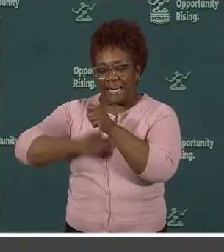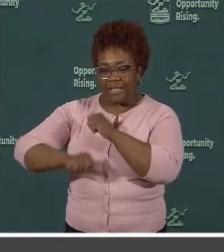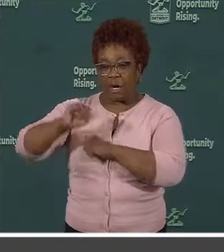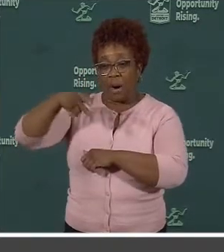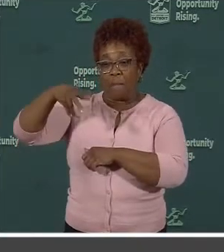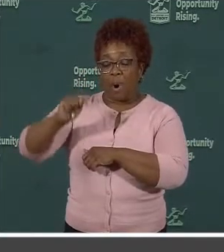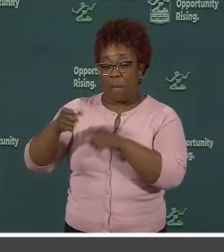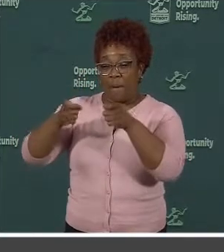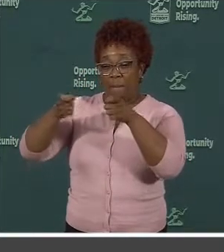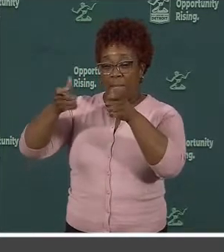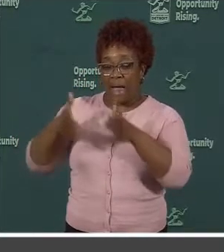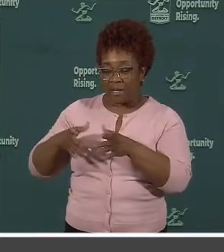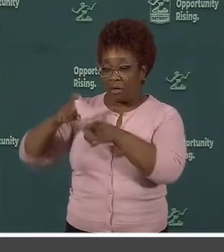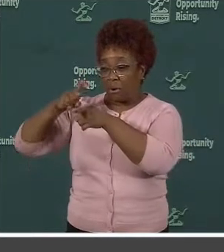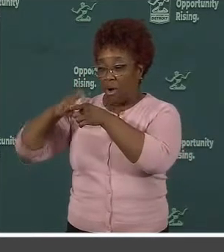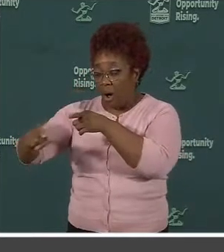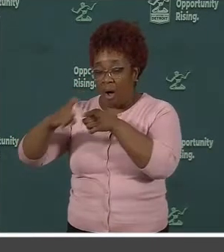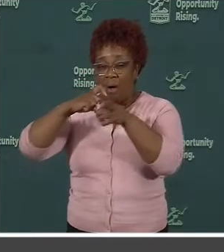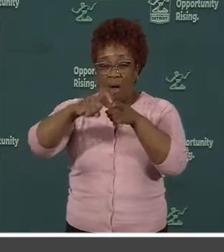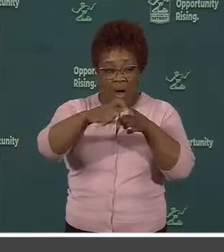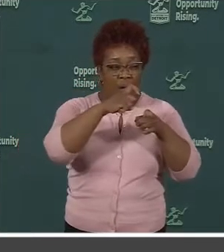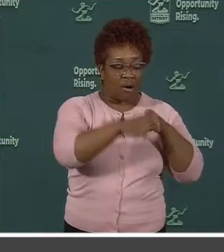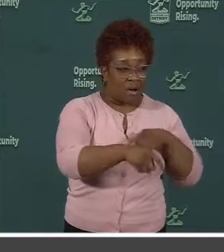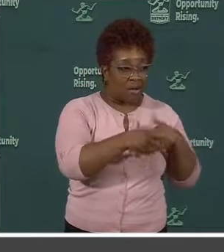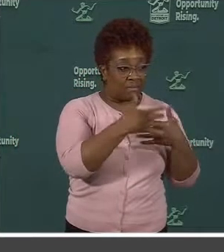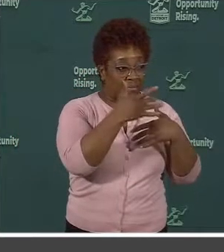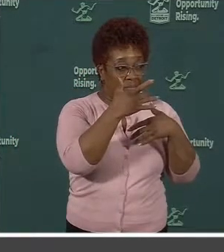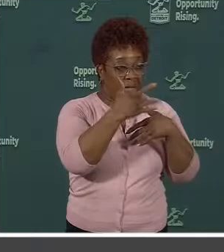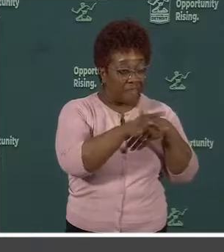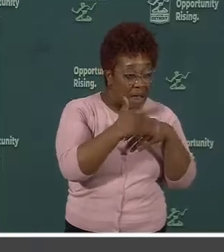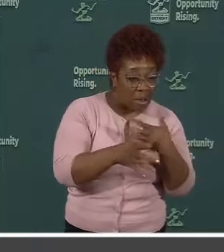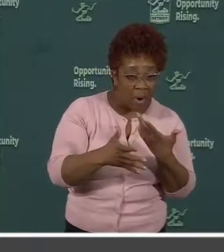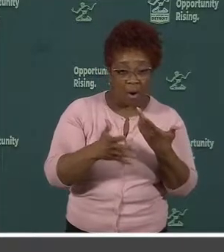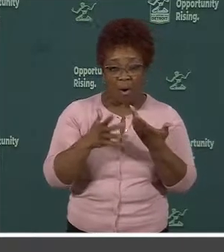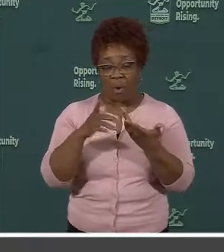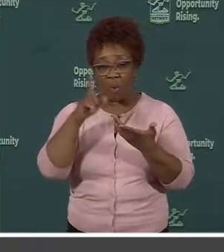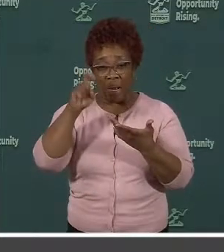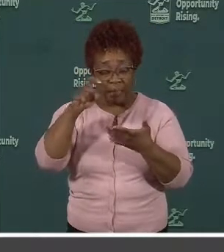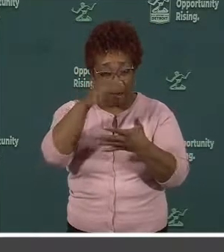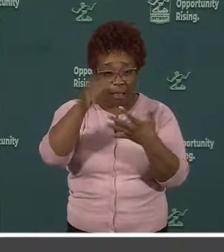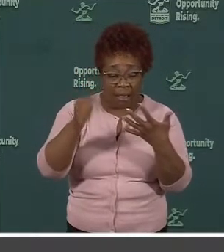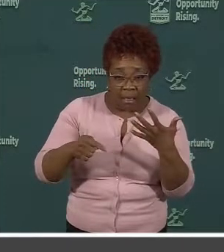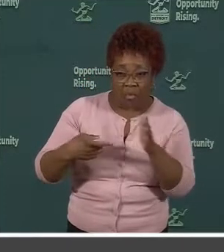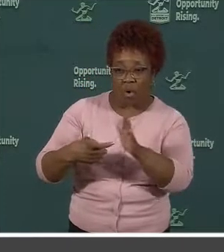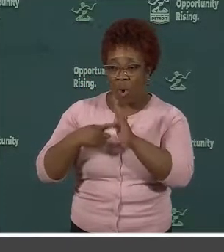THERE'S A VACANCY FIND OUT WHAT THE QUALIFICATIONS ARE IT'S AN ALMOST IMPOSSIBLE TASK WE ARE